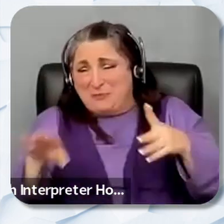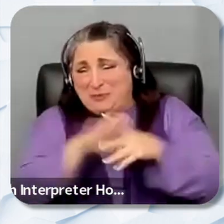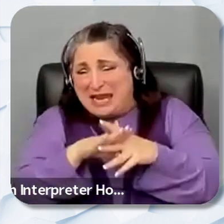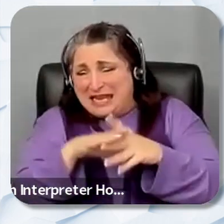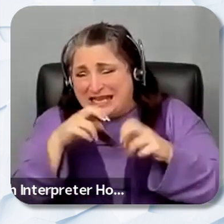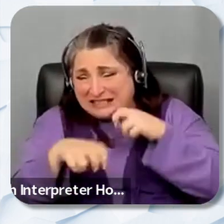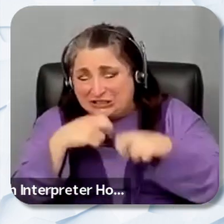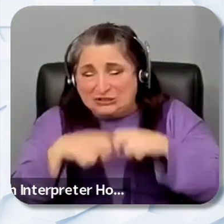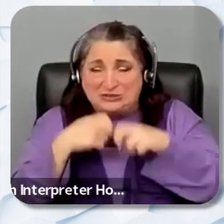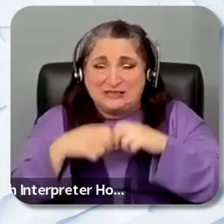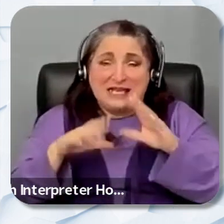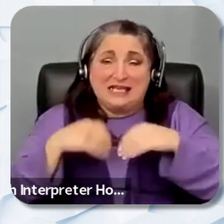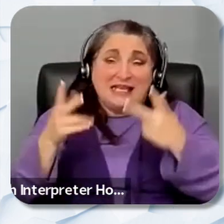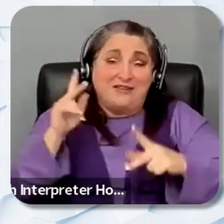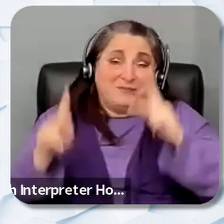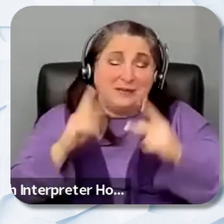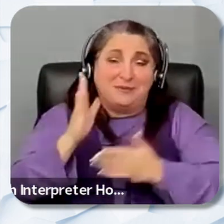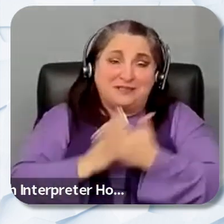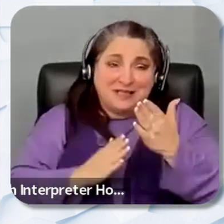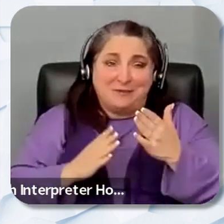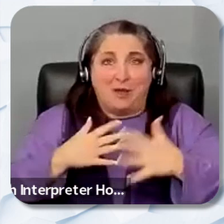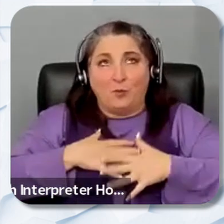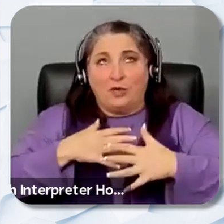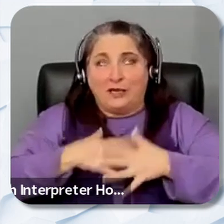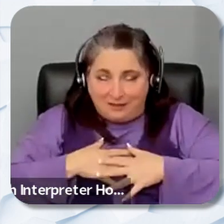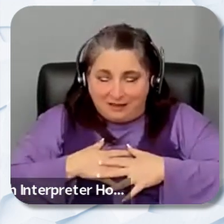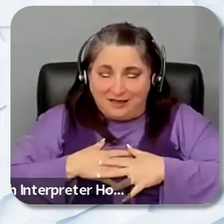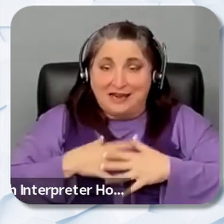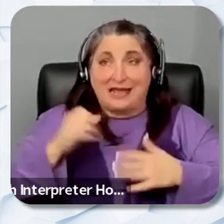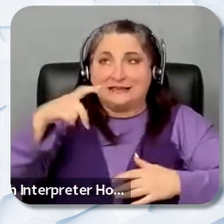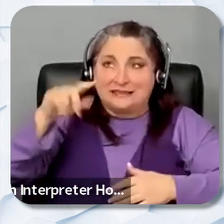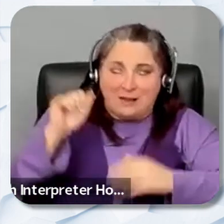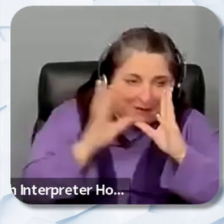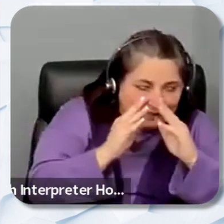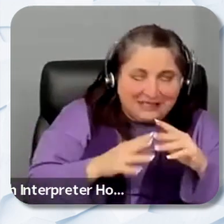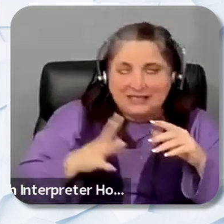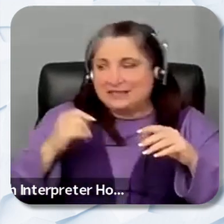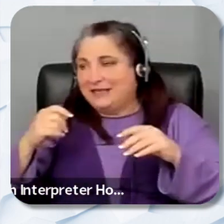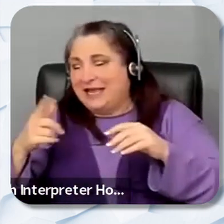folks some breathing room. And SELPA meetings. We had a request to change the training to